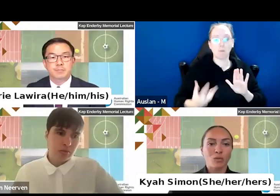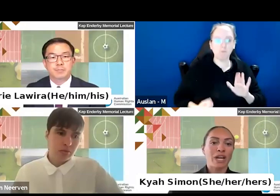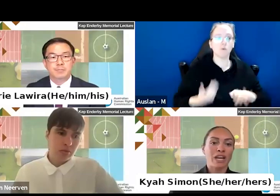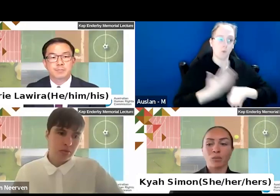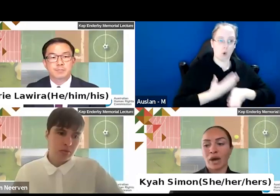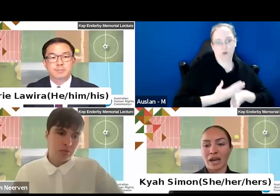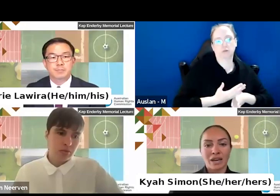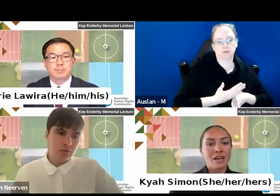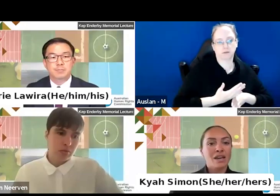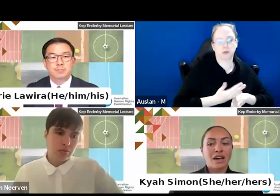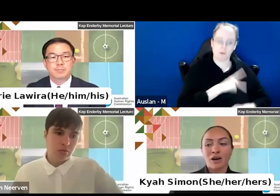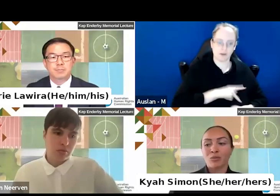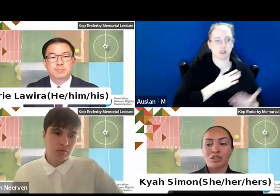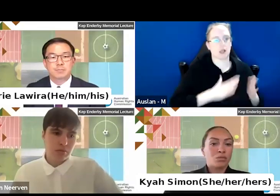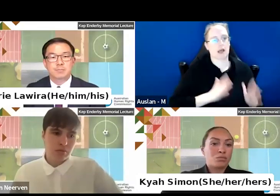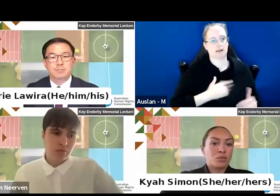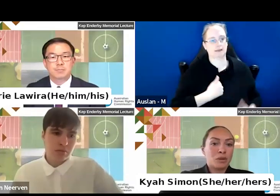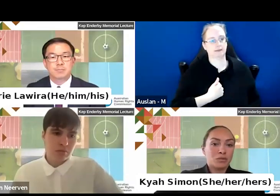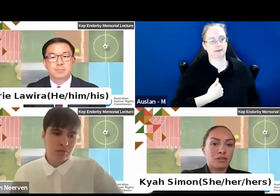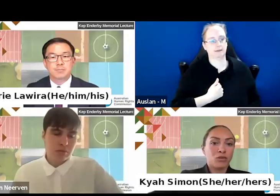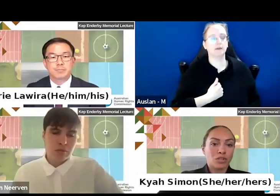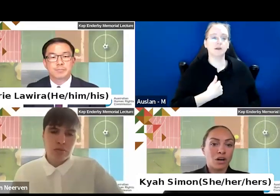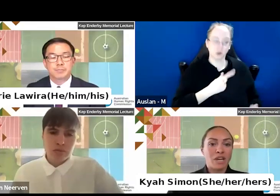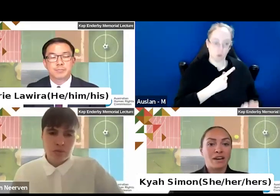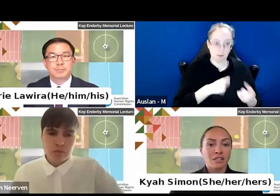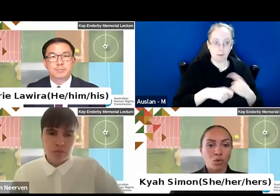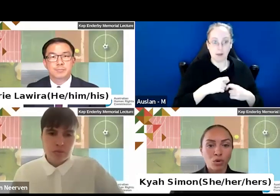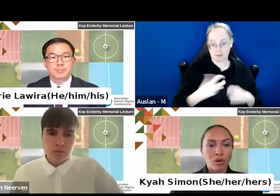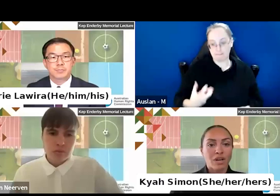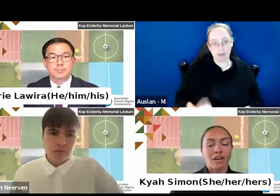We're getting paid to be able to be full time in our sport